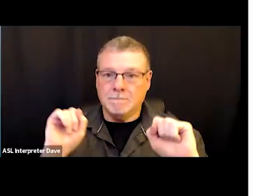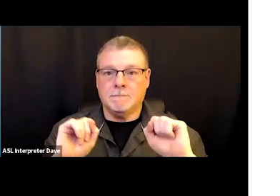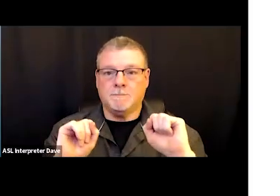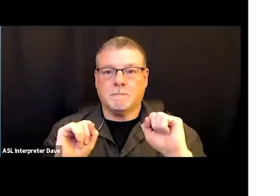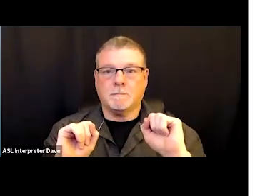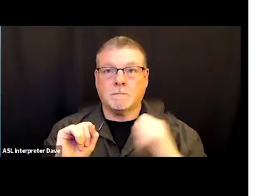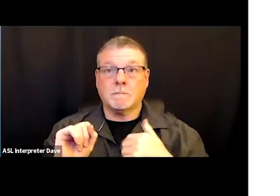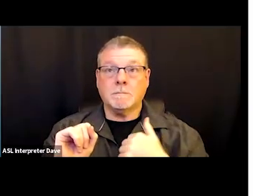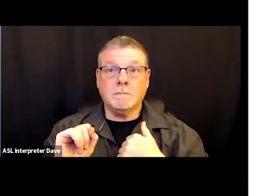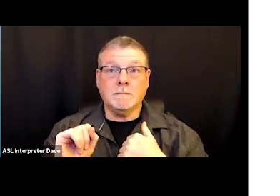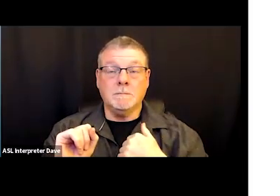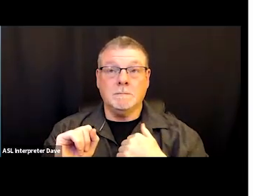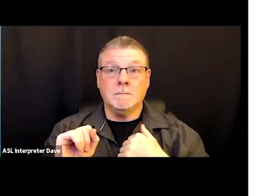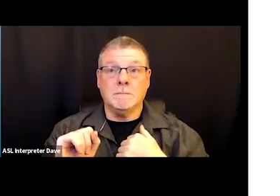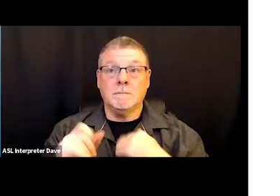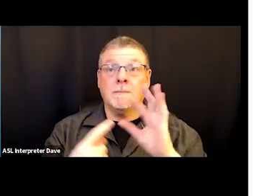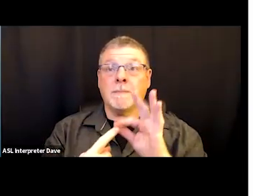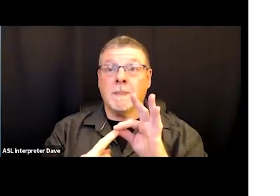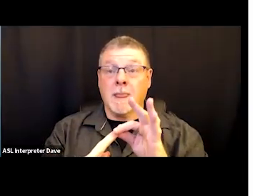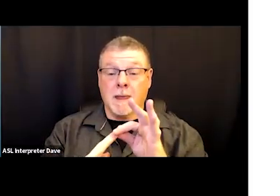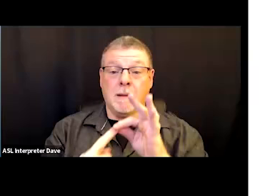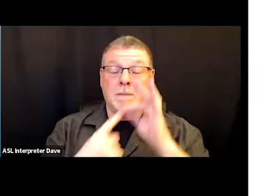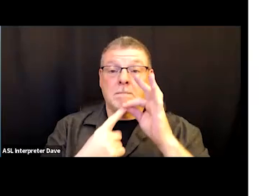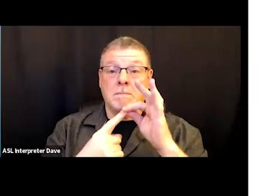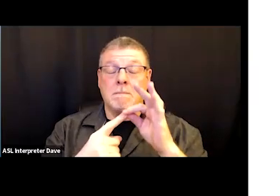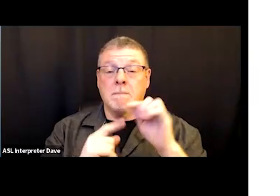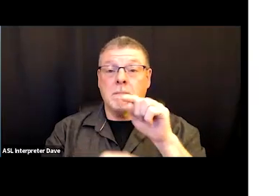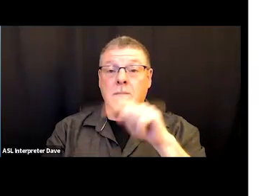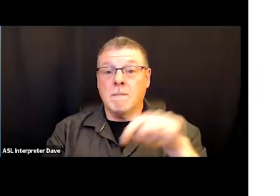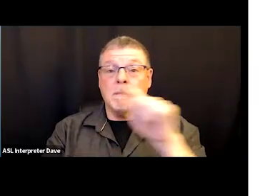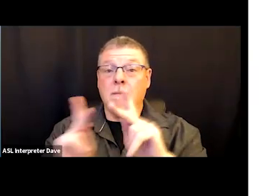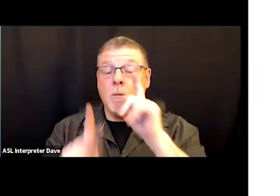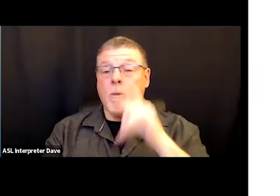I would say, particularly those that have sexual abuse history,